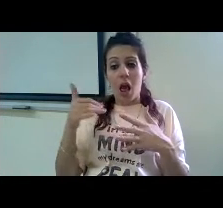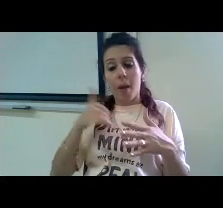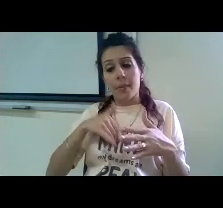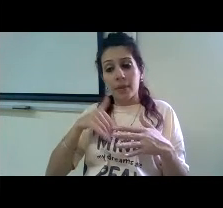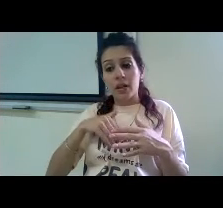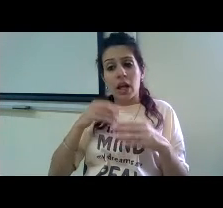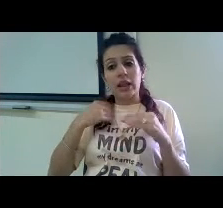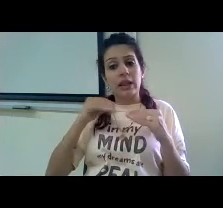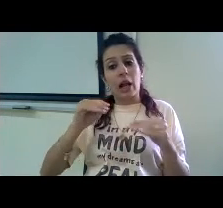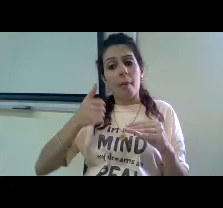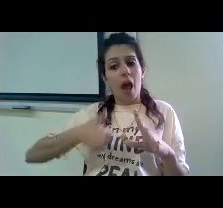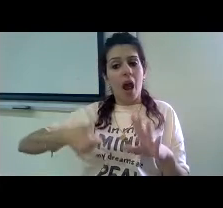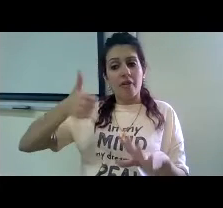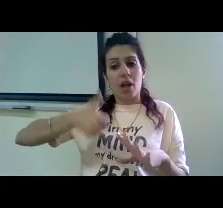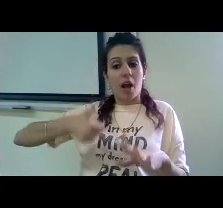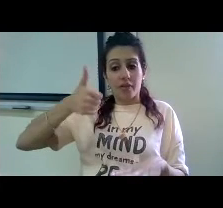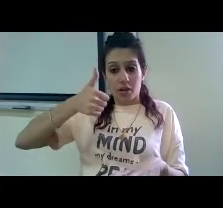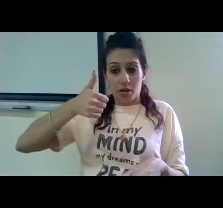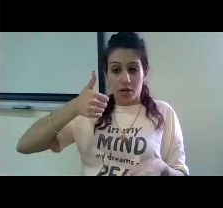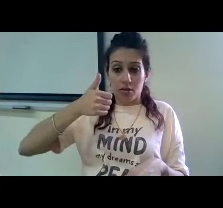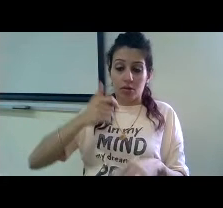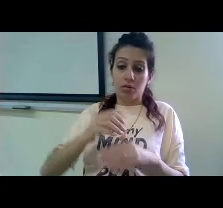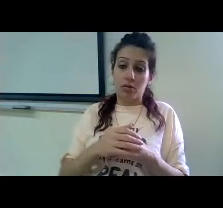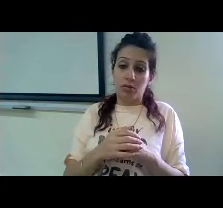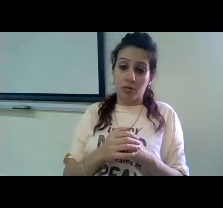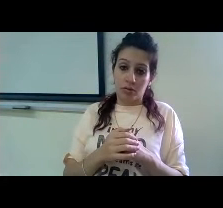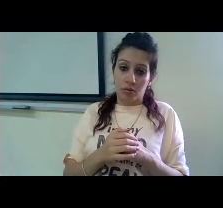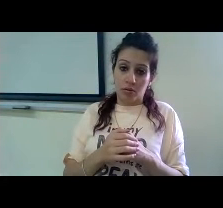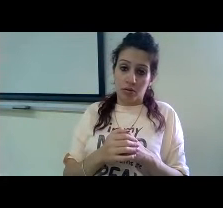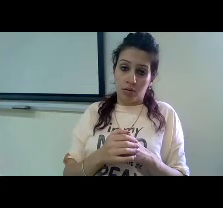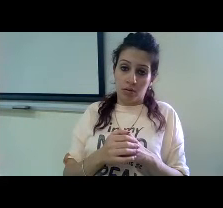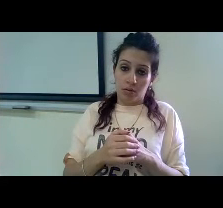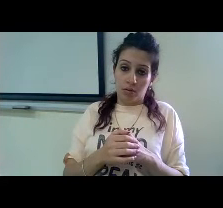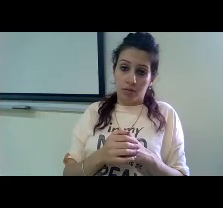to focus on the professionals when we want to have proper parental